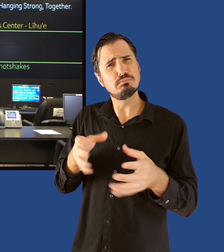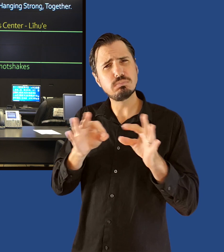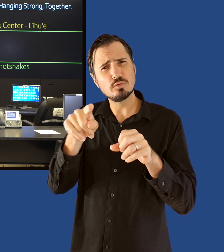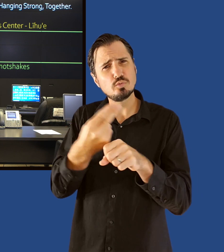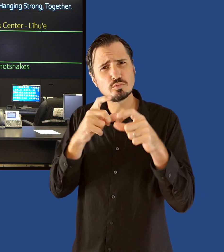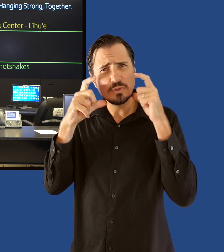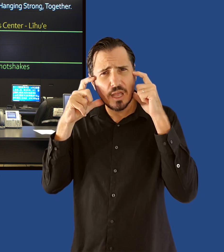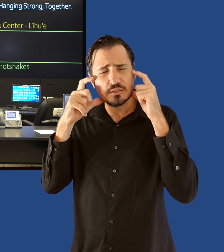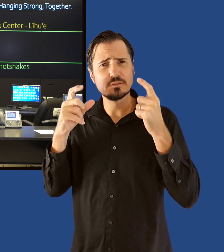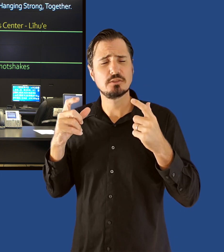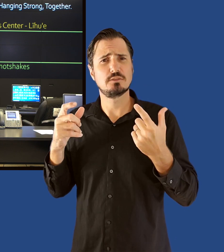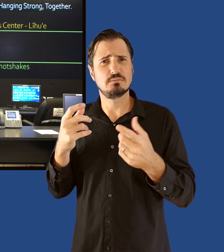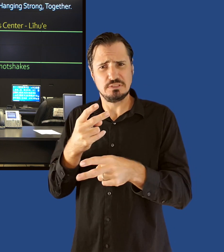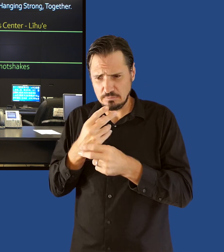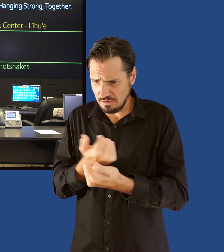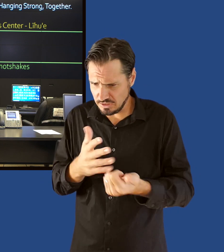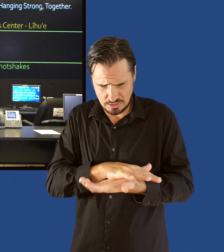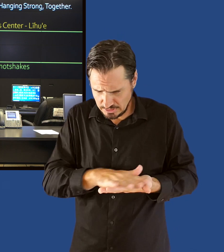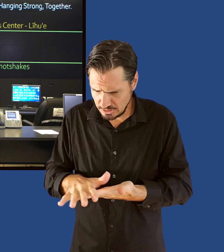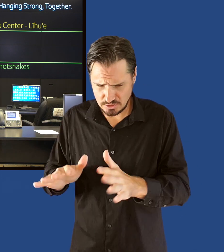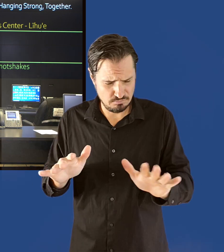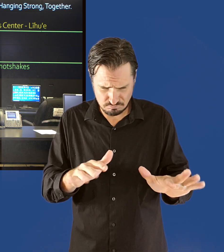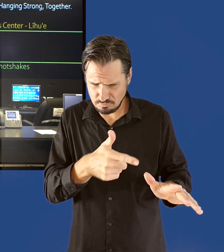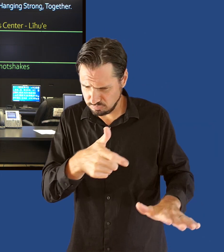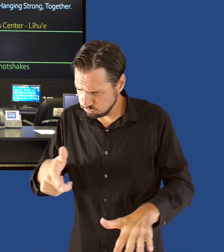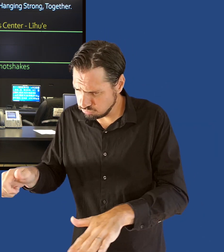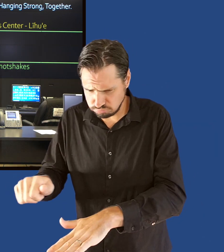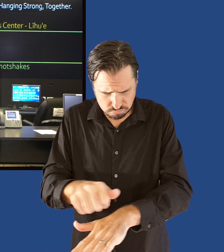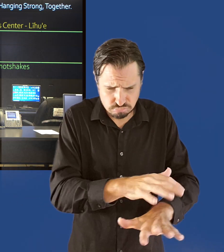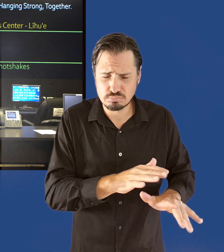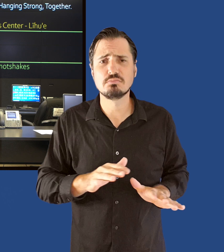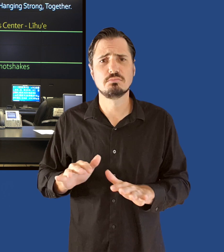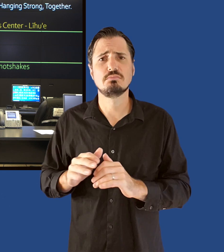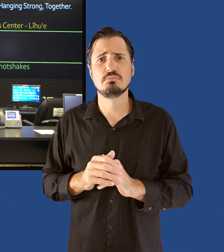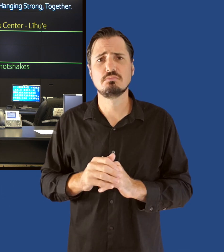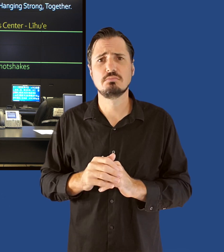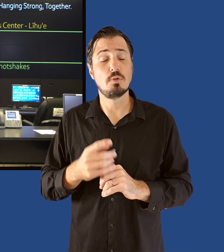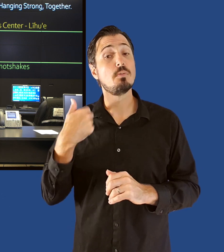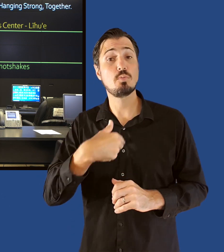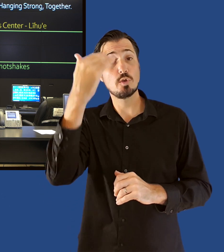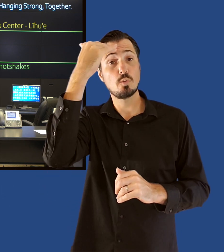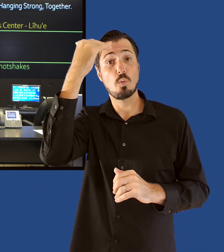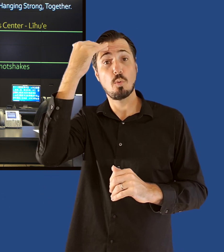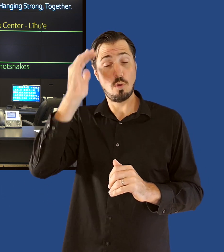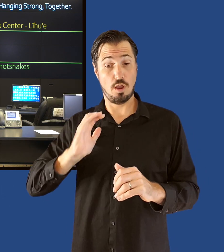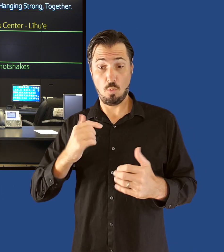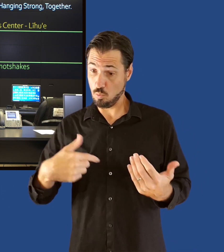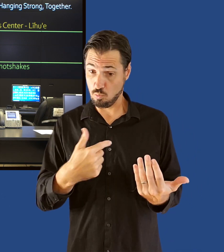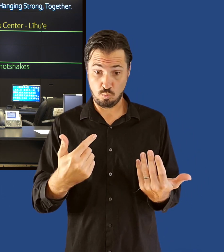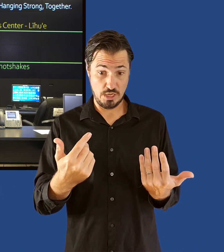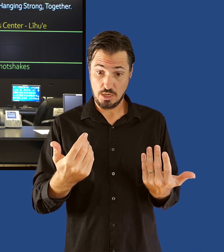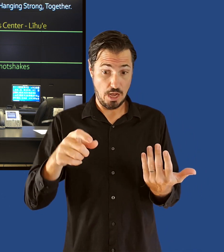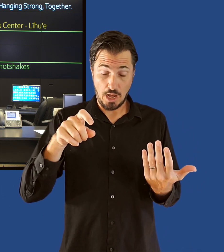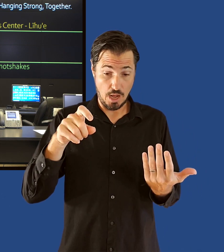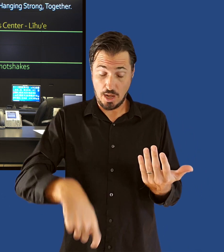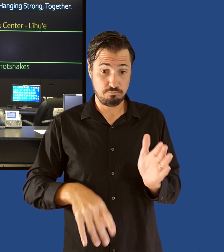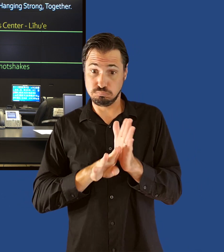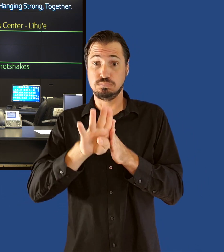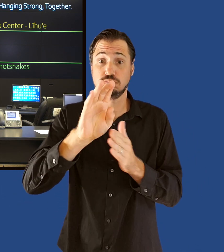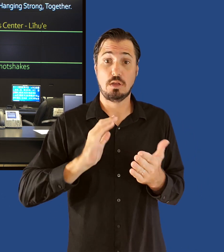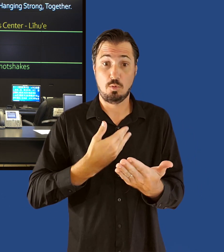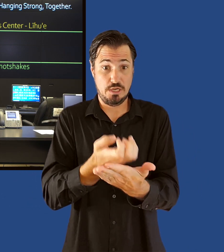We also know that our success in reopening our island economy, while still protecting our people, will depend on successful screening and monitoring of incoming visitors.